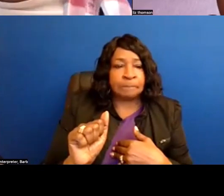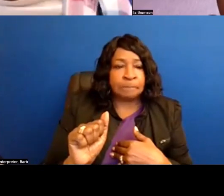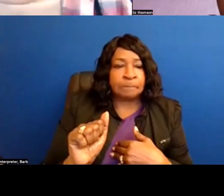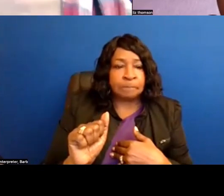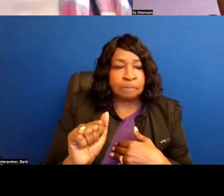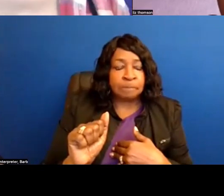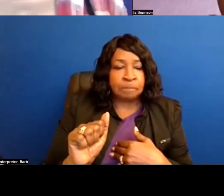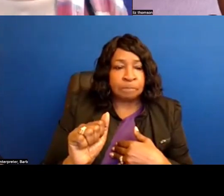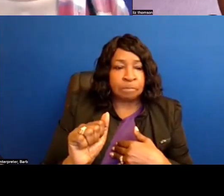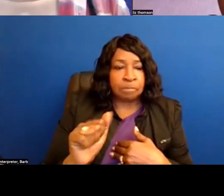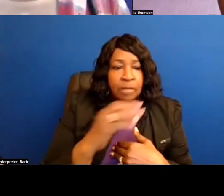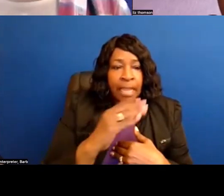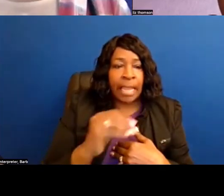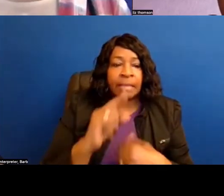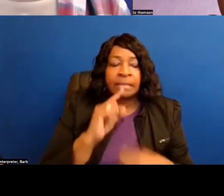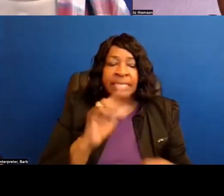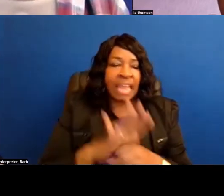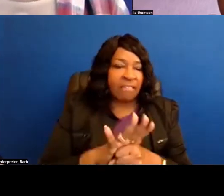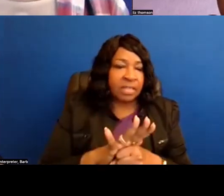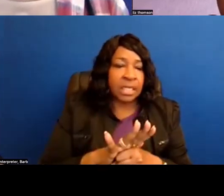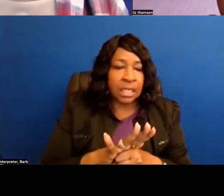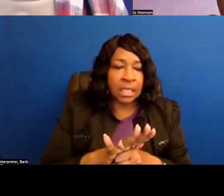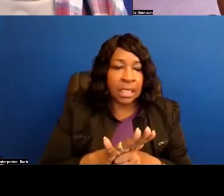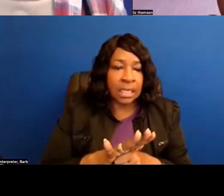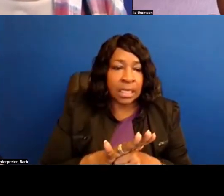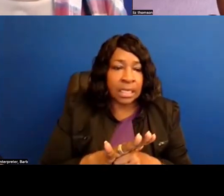And definitely, I wanna say at least half